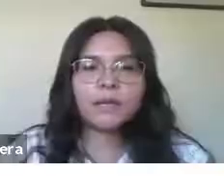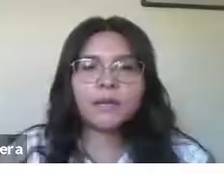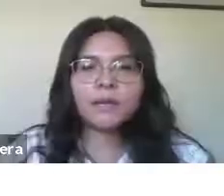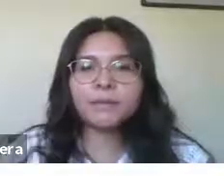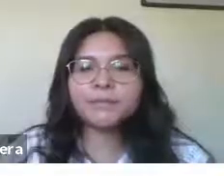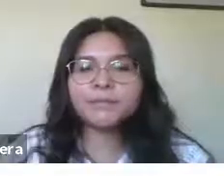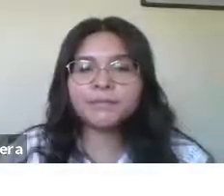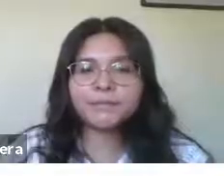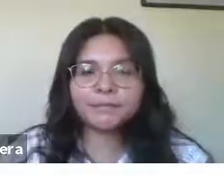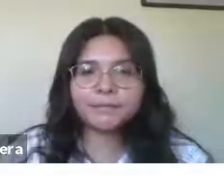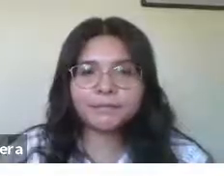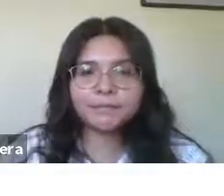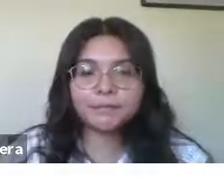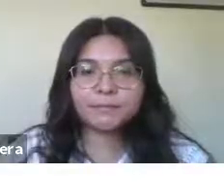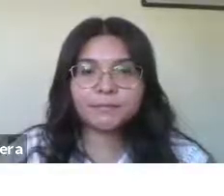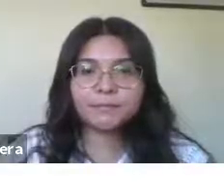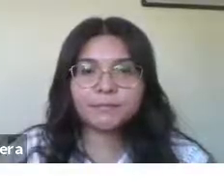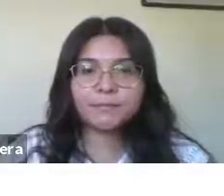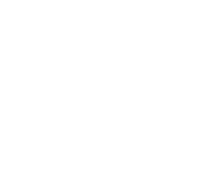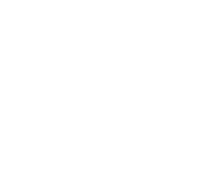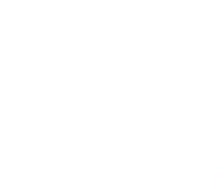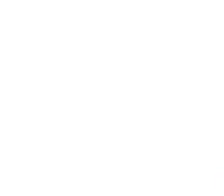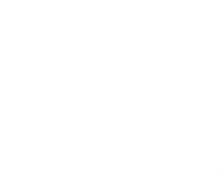Susi Nitzel: Hello, I'm just checking. Susi Nitzel: In with you guys.